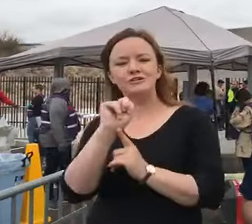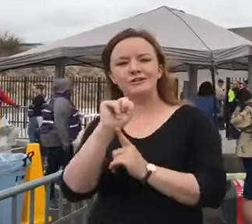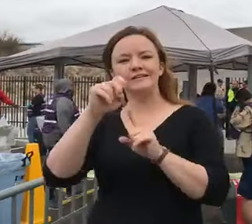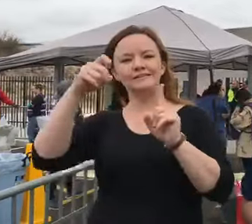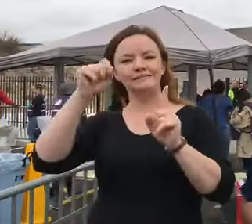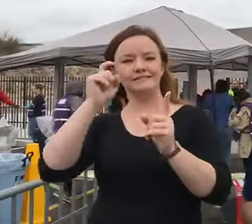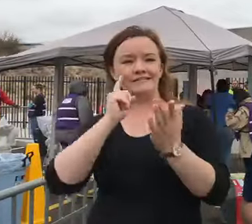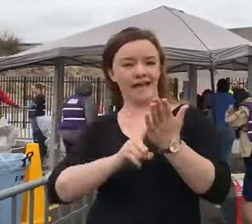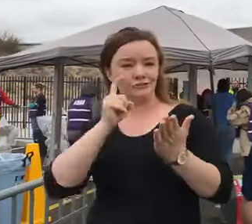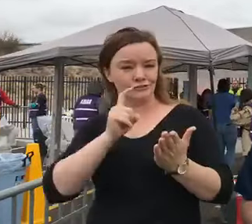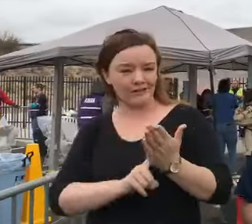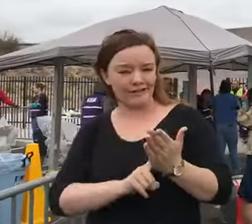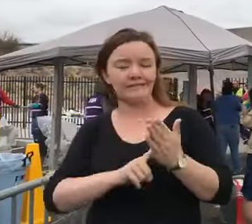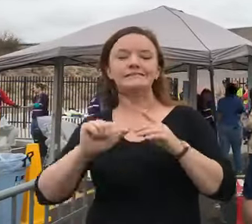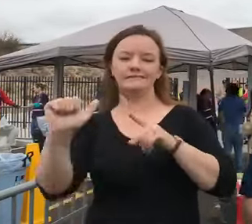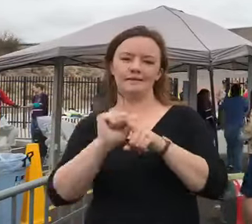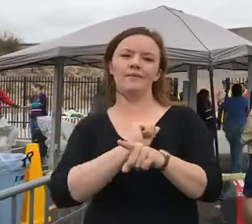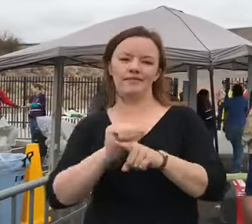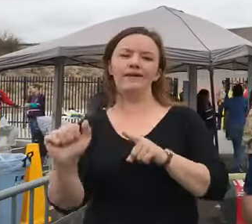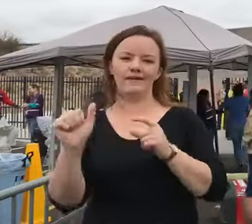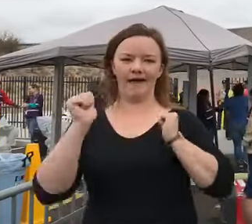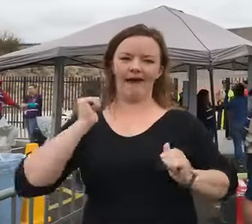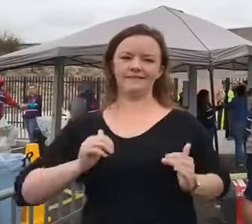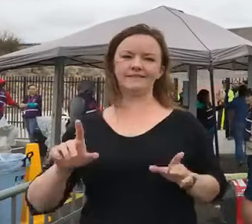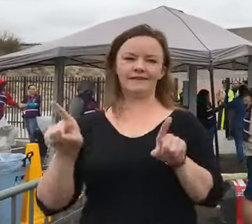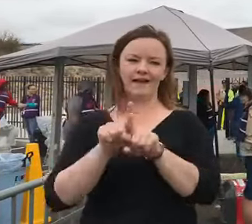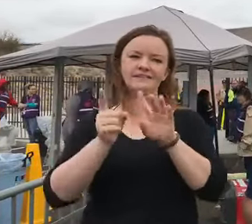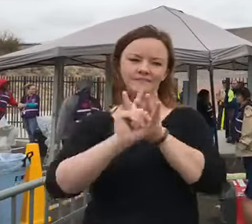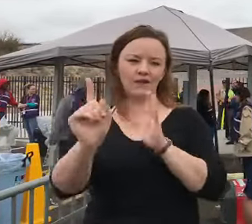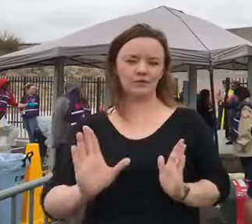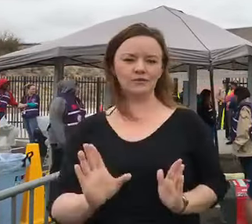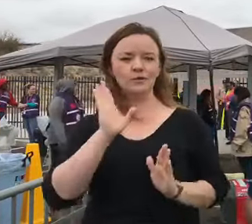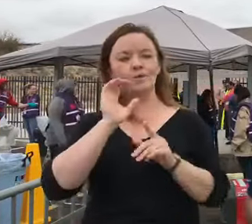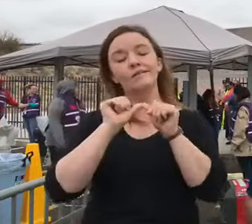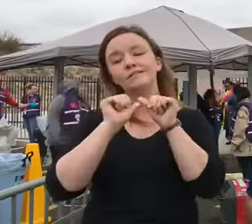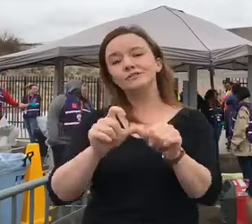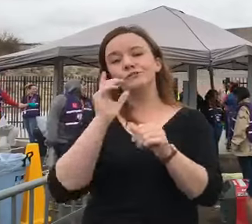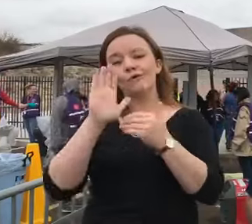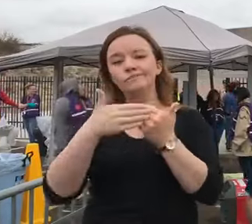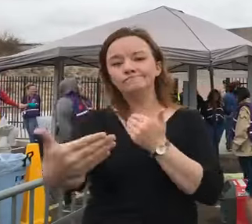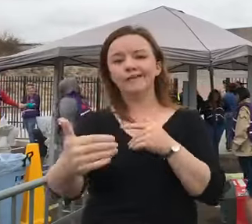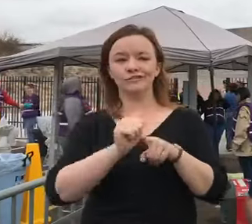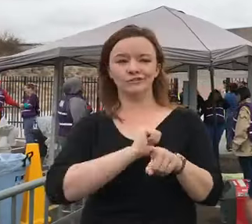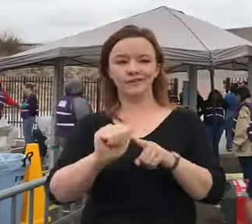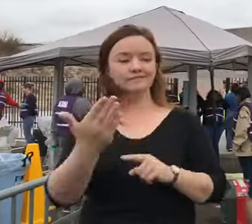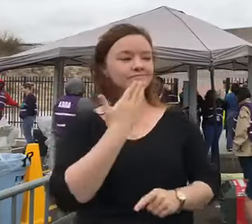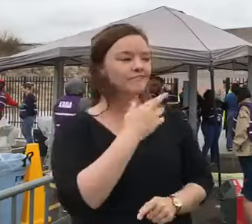simulating evacuees so that will continue throughout the process of the exercise. Great, thanks, Rob. Thank you